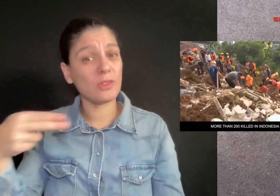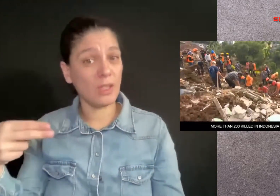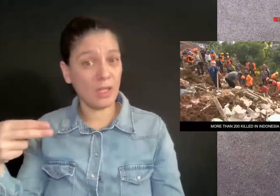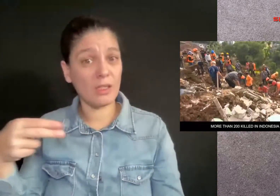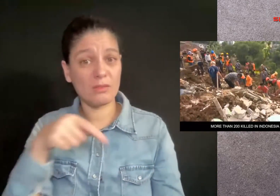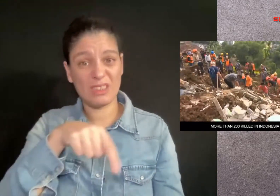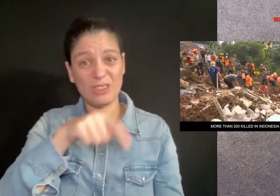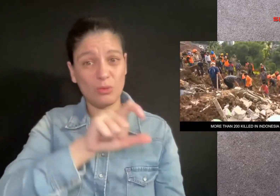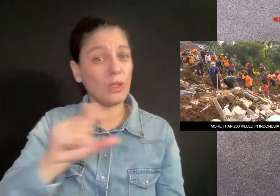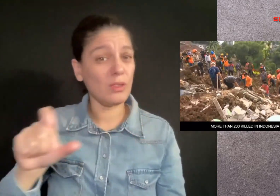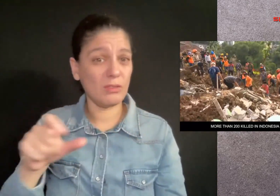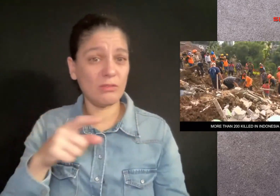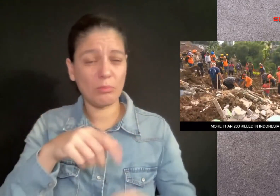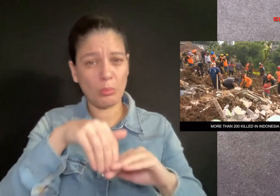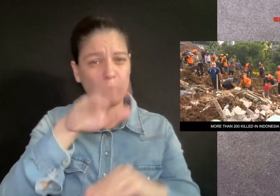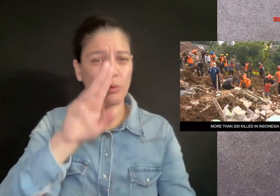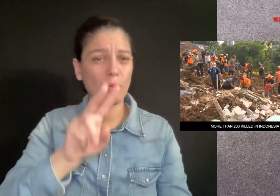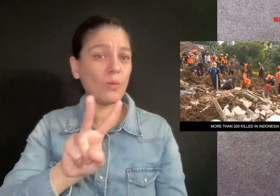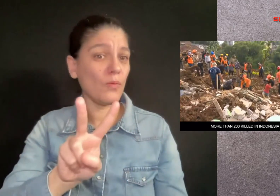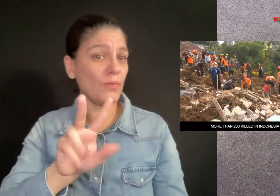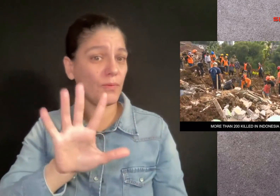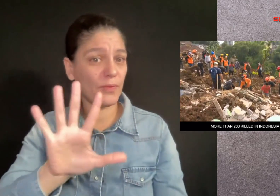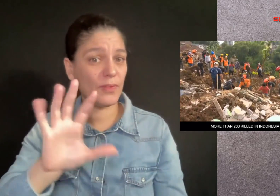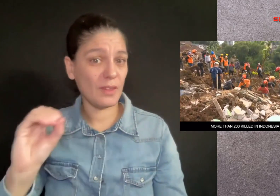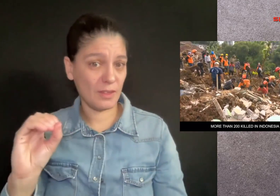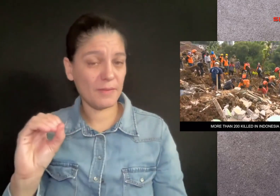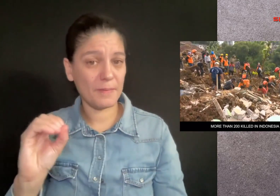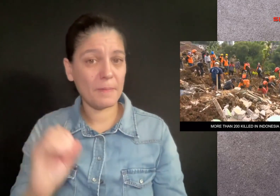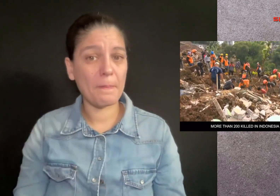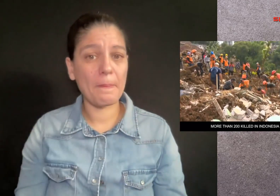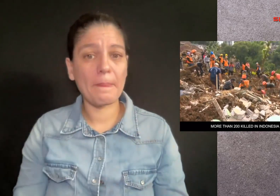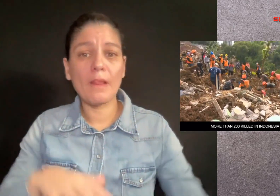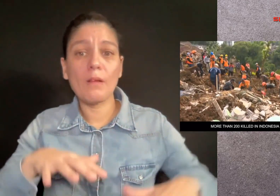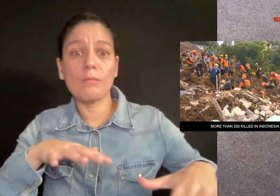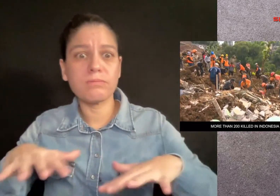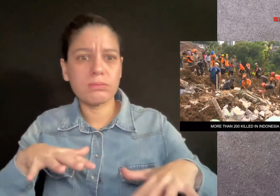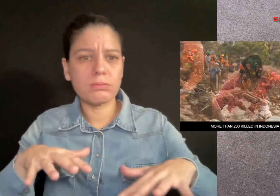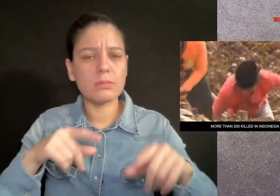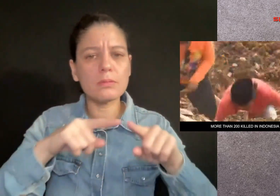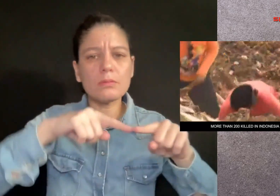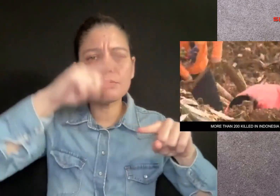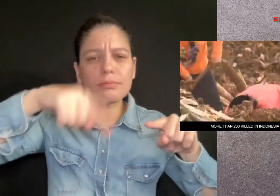the death toll from the earthquake that hit Indonesia this week has reached over 250 the